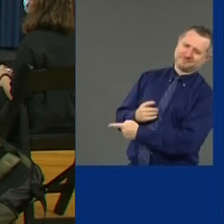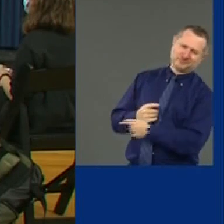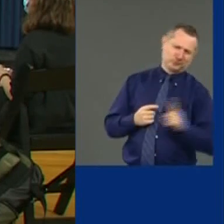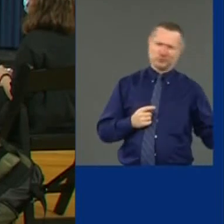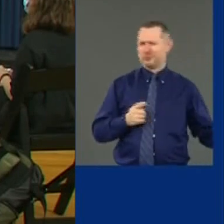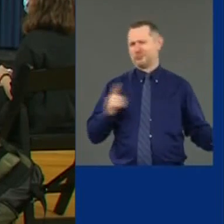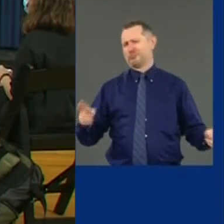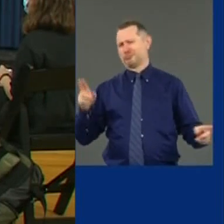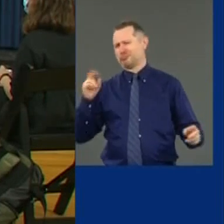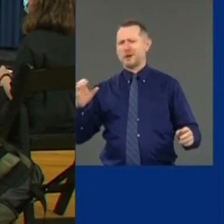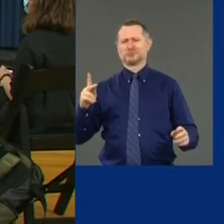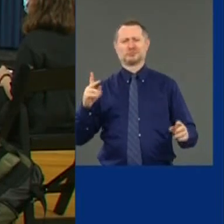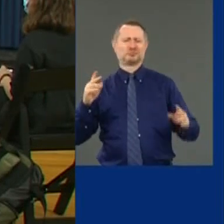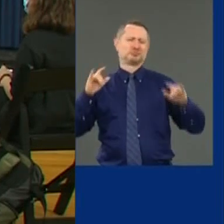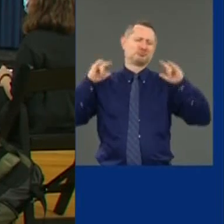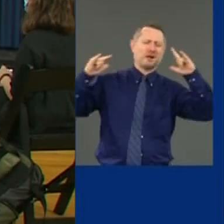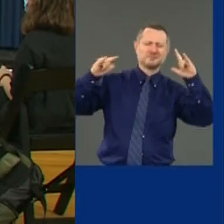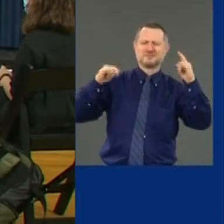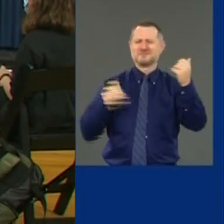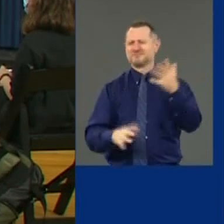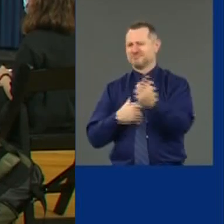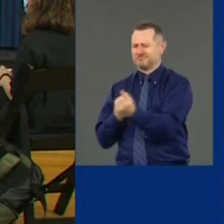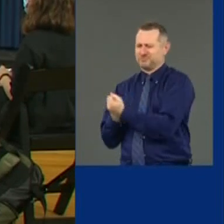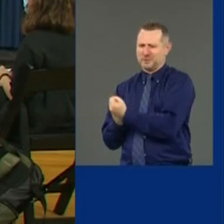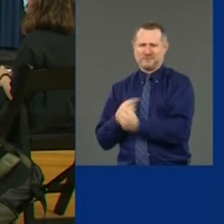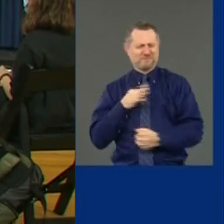THANK YOU VERY MUCH. YOU GUYS ARE THE ROCKSTARS.